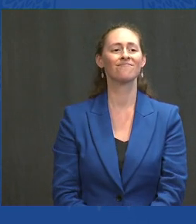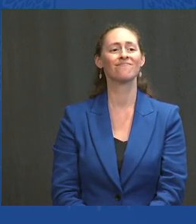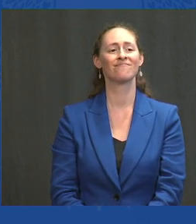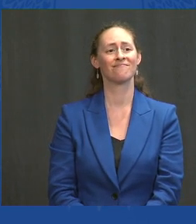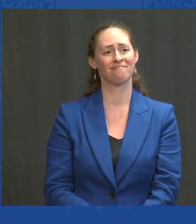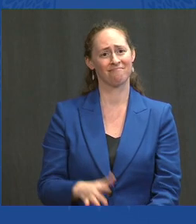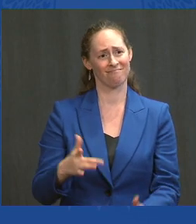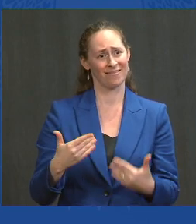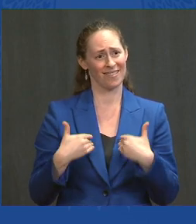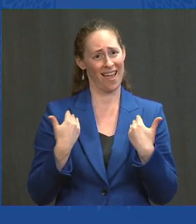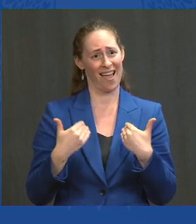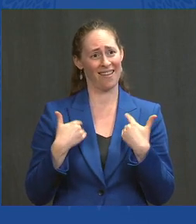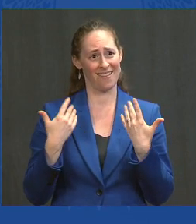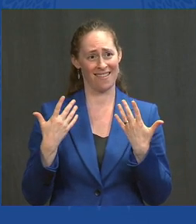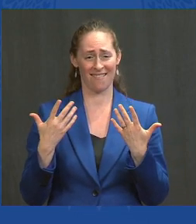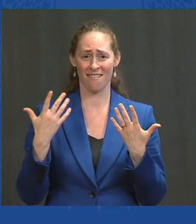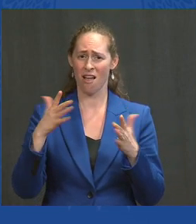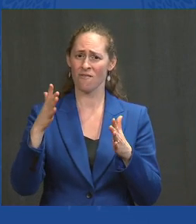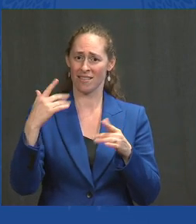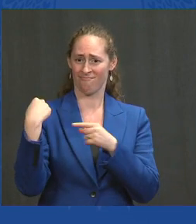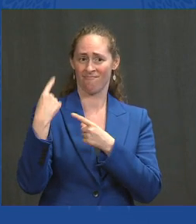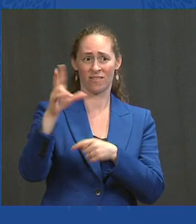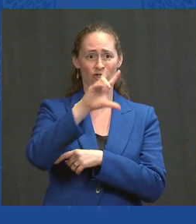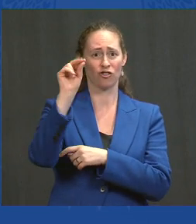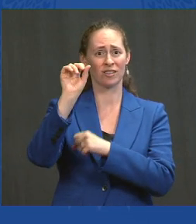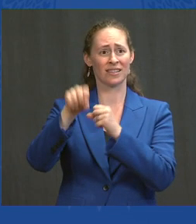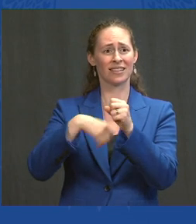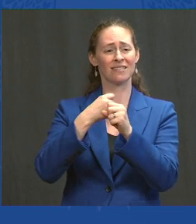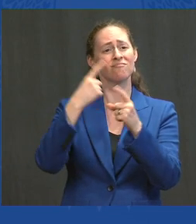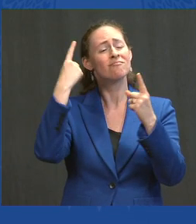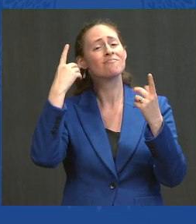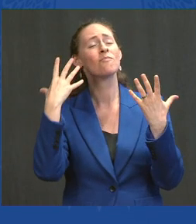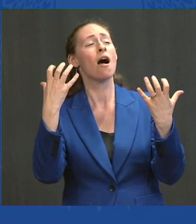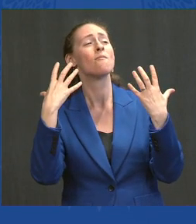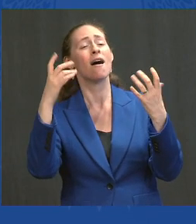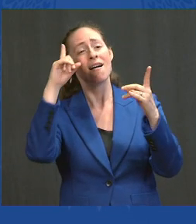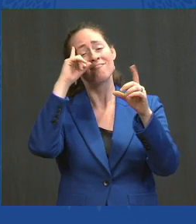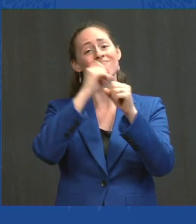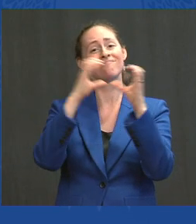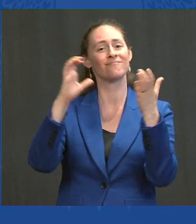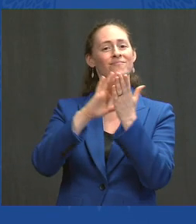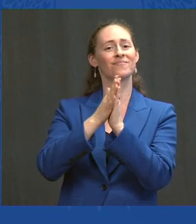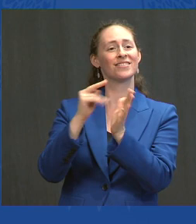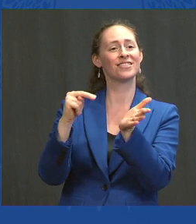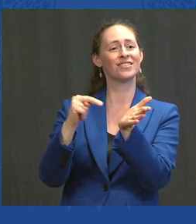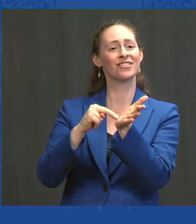she's pursued her dream of becoming a nurse to allow her to do what she wanted to do most: